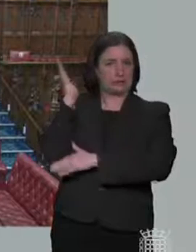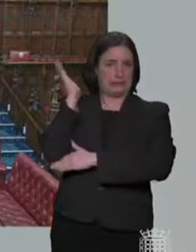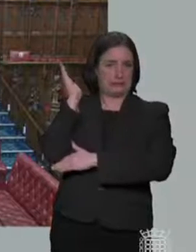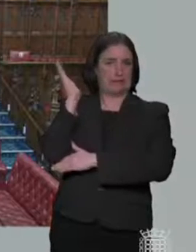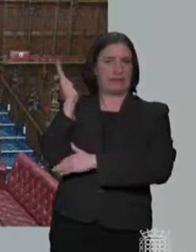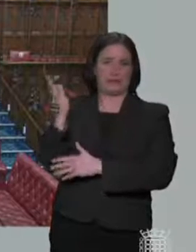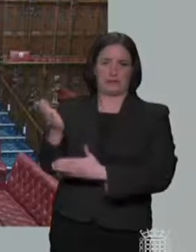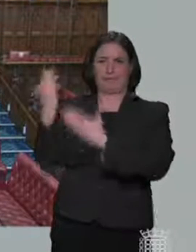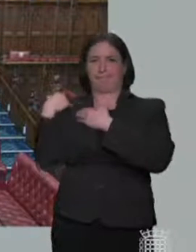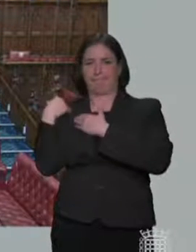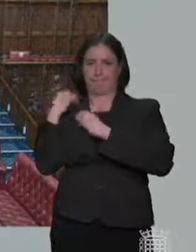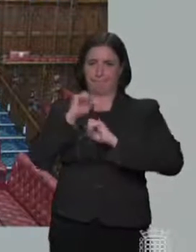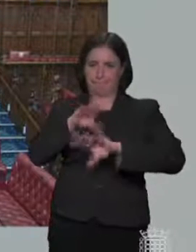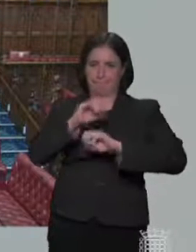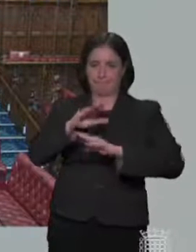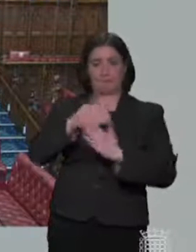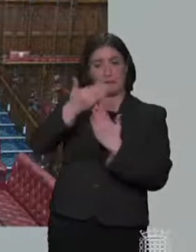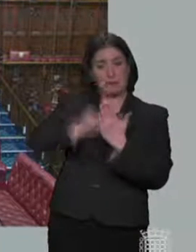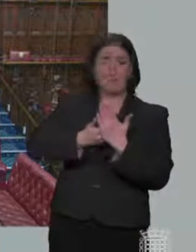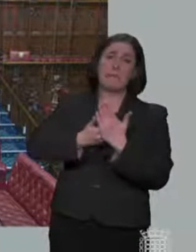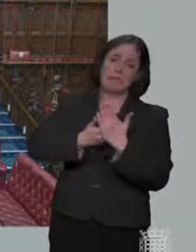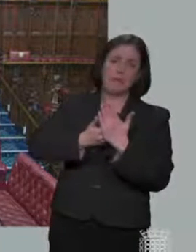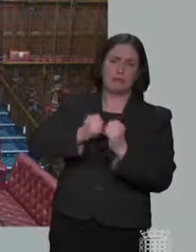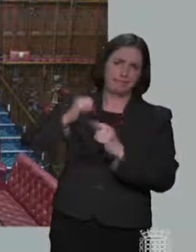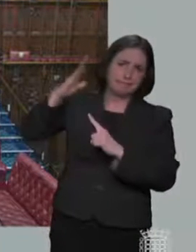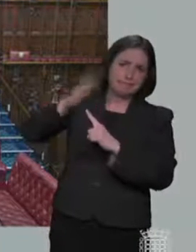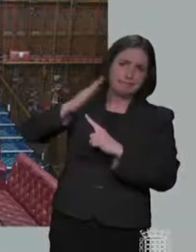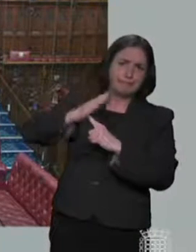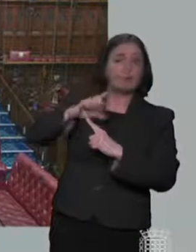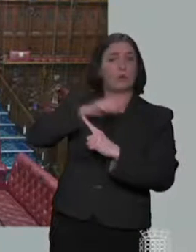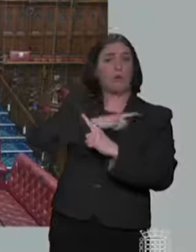enormous significance as it gives legal status as we've heard to british sign language at